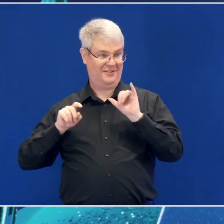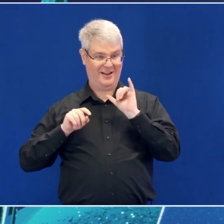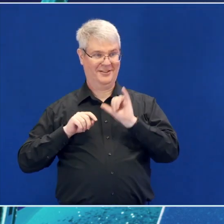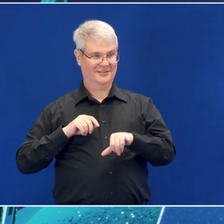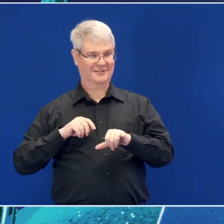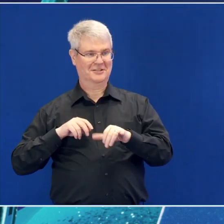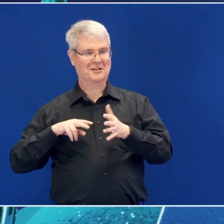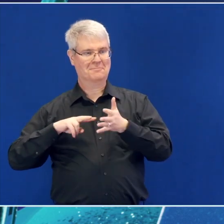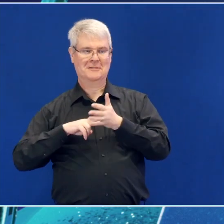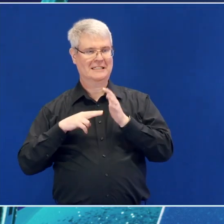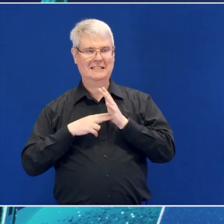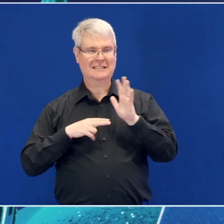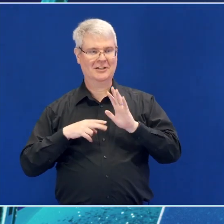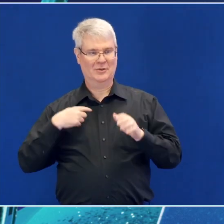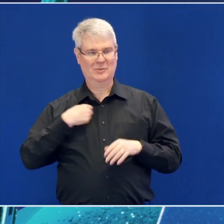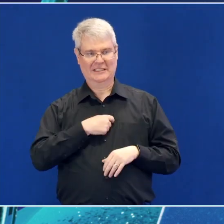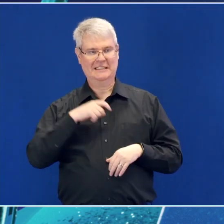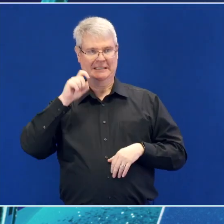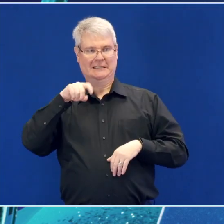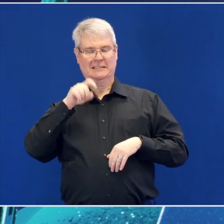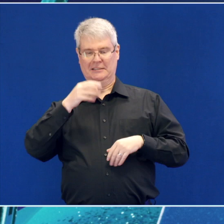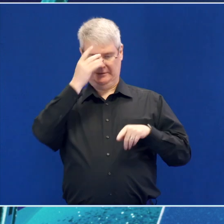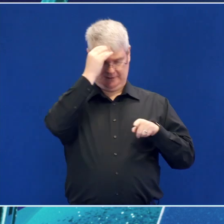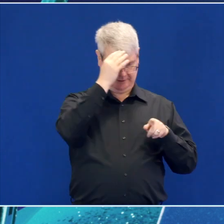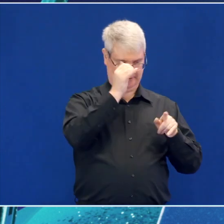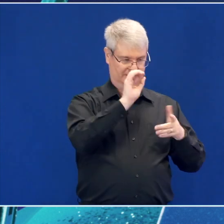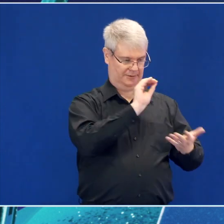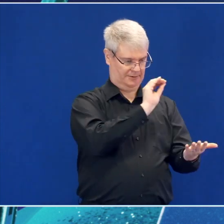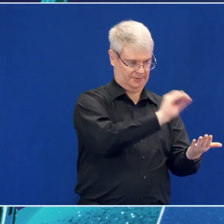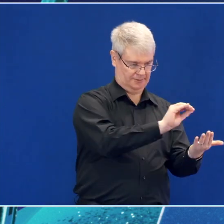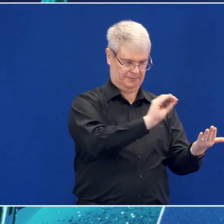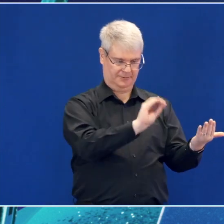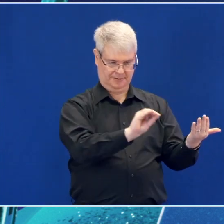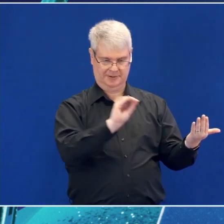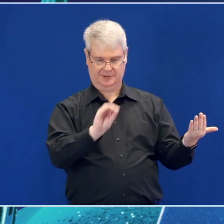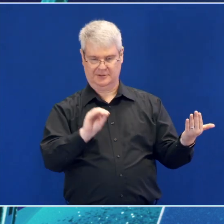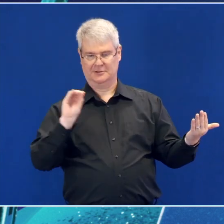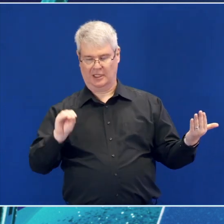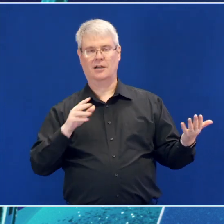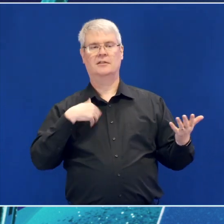thinking accessibility, coding and accessibility, testing it every stage along the way,